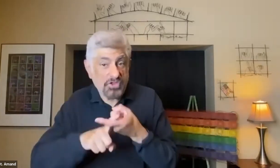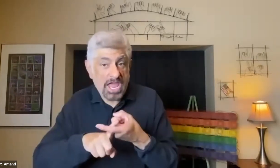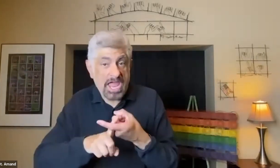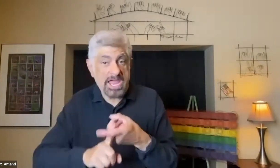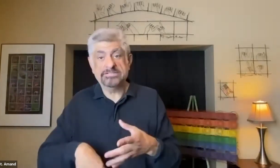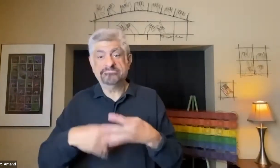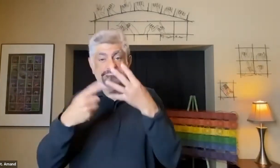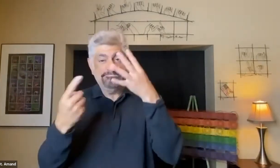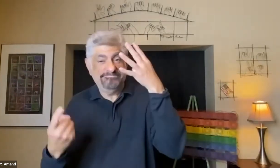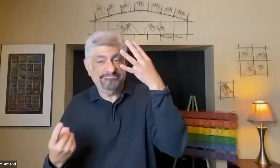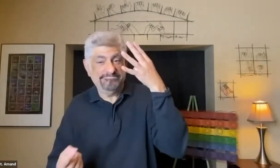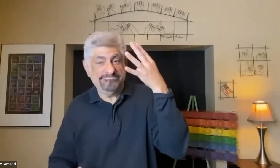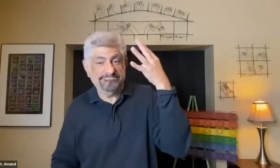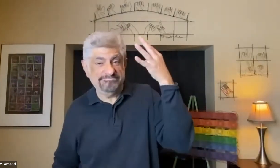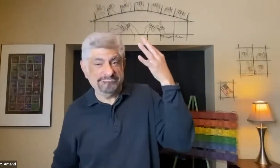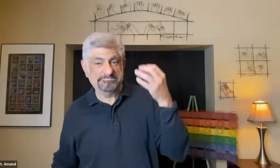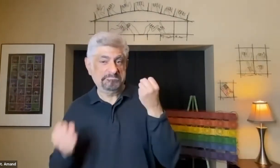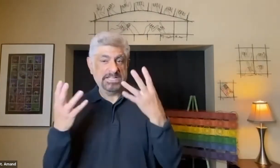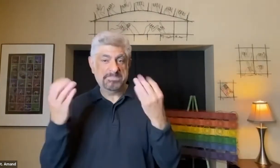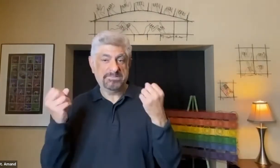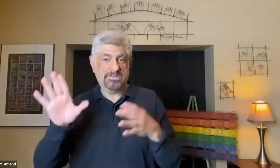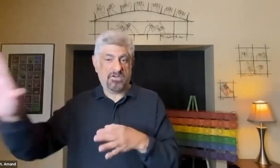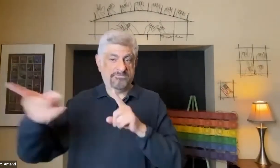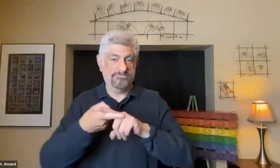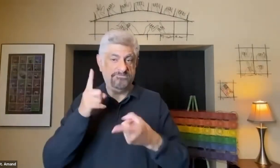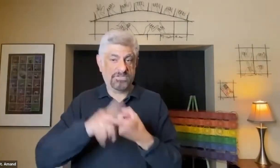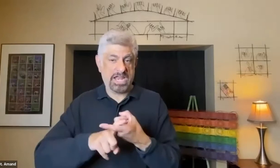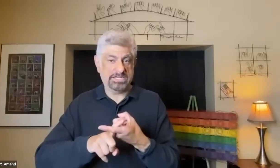and, you know, everybody else, best friends and everybody.